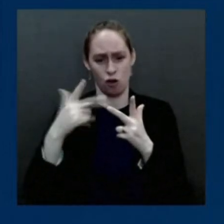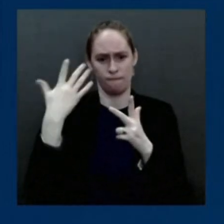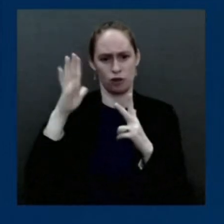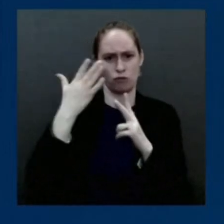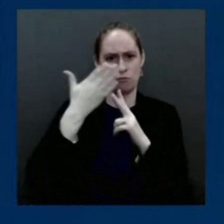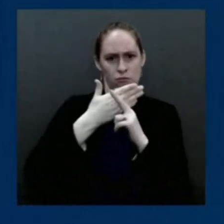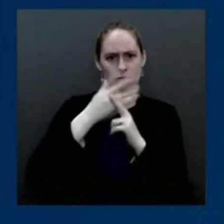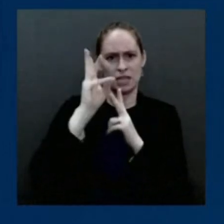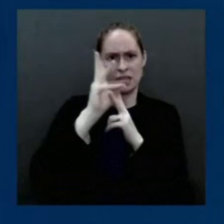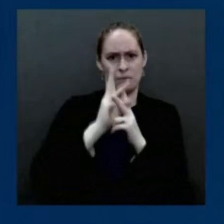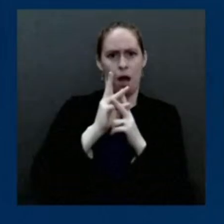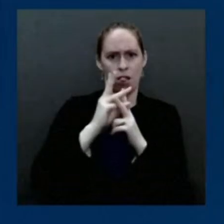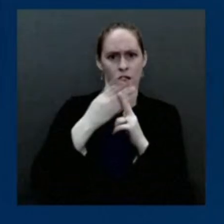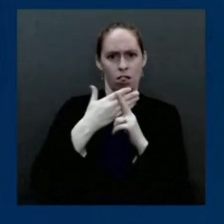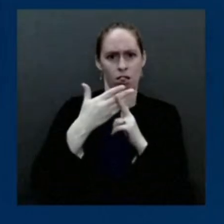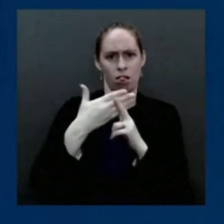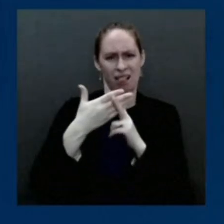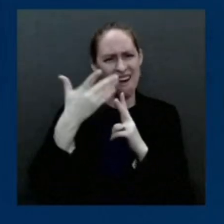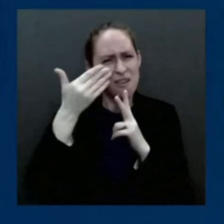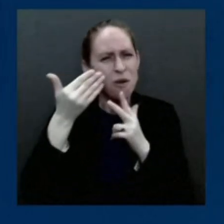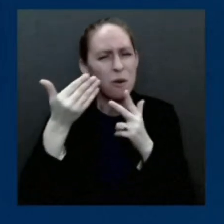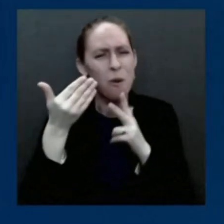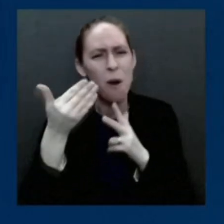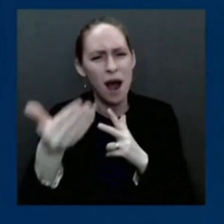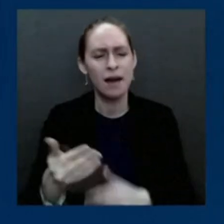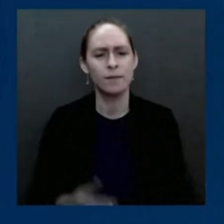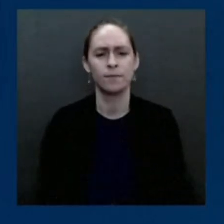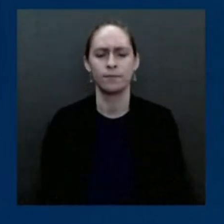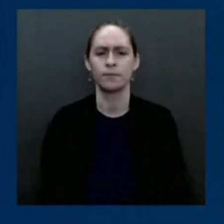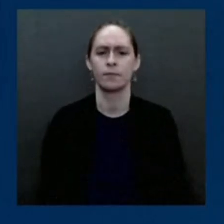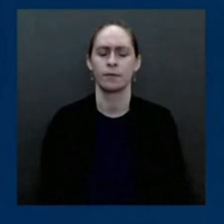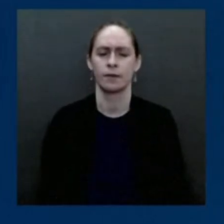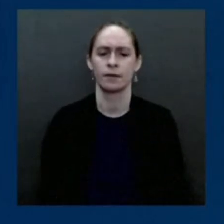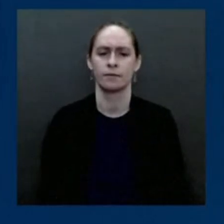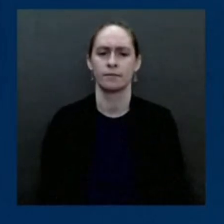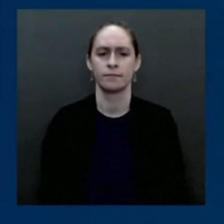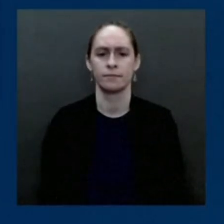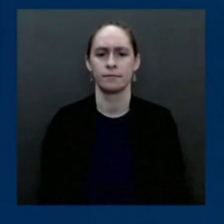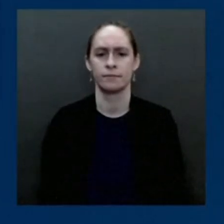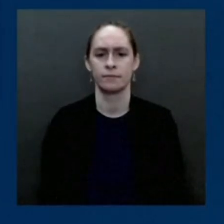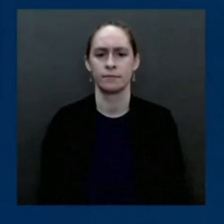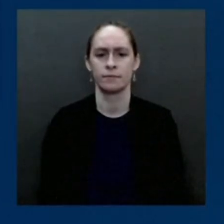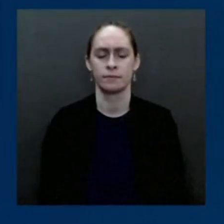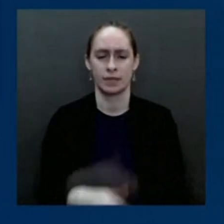WITH REGARD TO YOUR QUESTION SPECIFICALLY ABOUT PEOPLE WHO